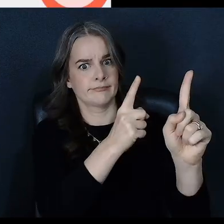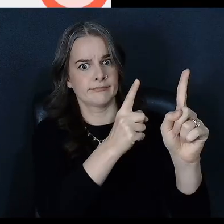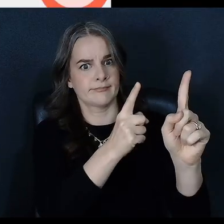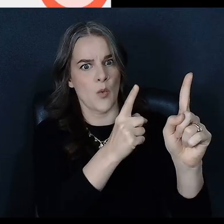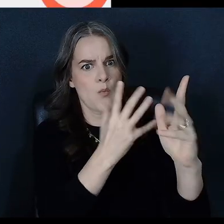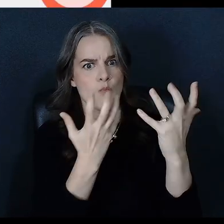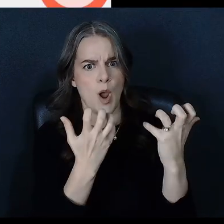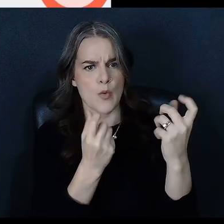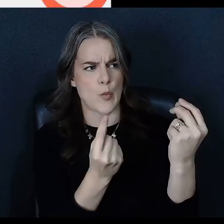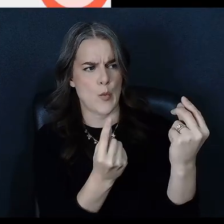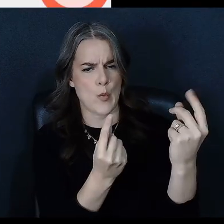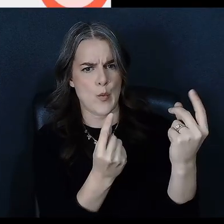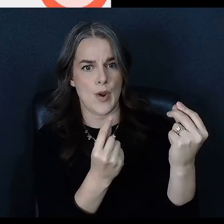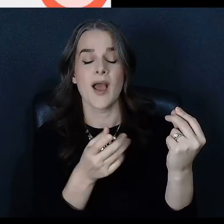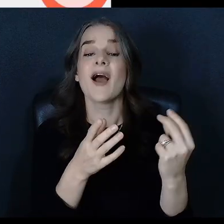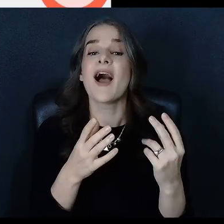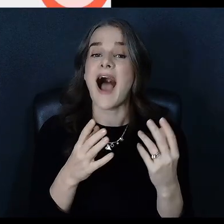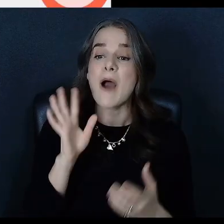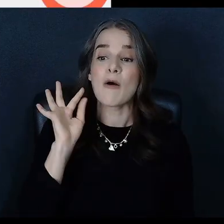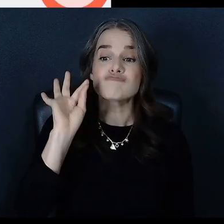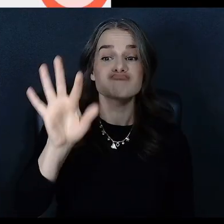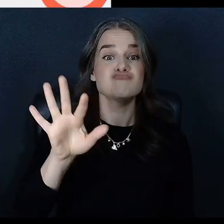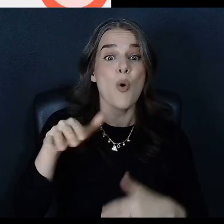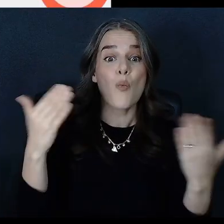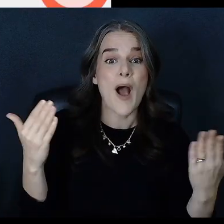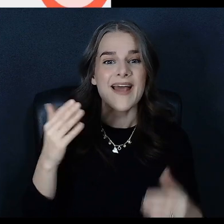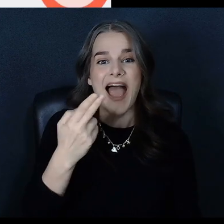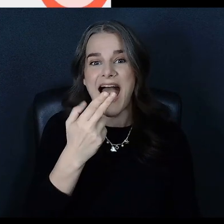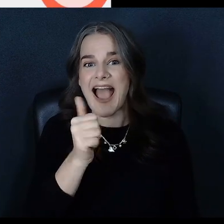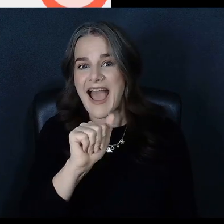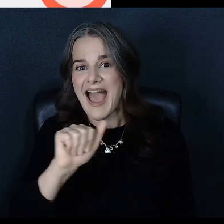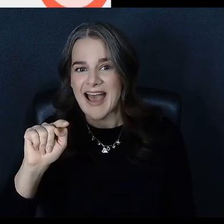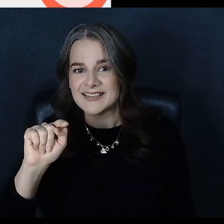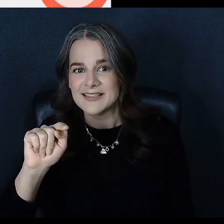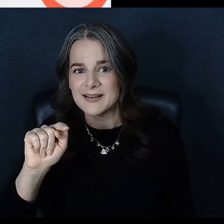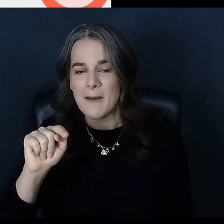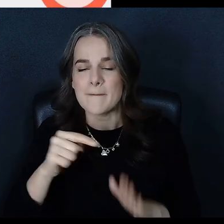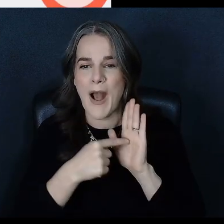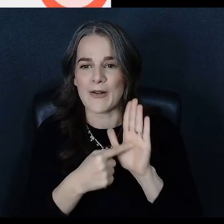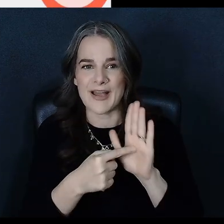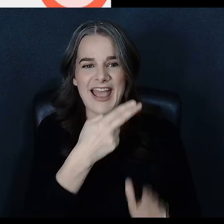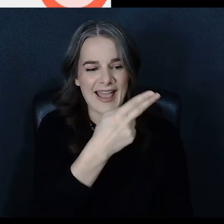of the HAAT model, H-A-A-T. The HAAT model breaks down the way we would approach things.